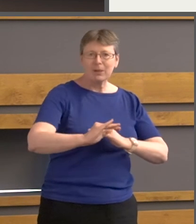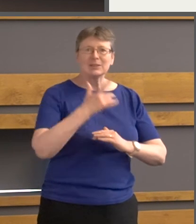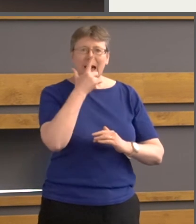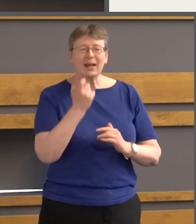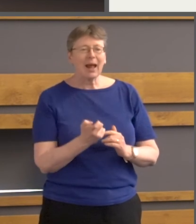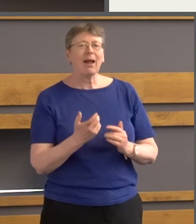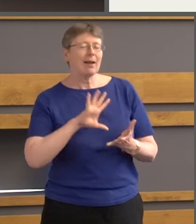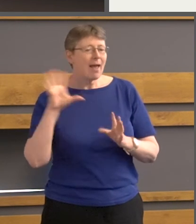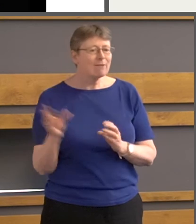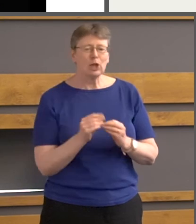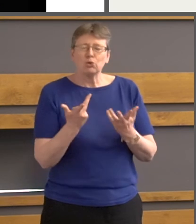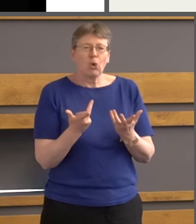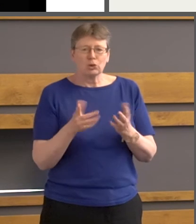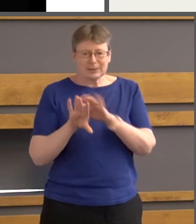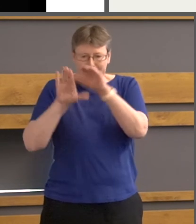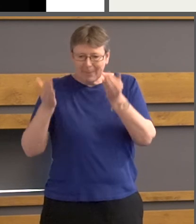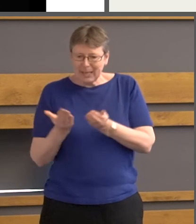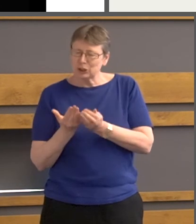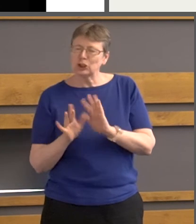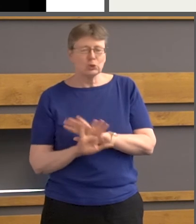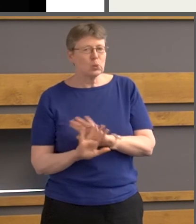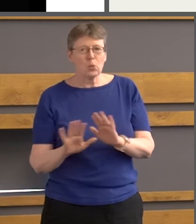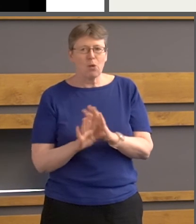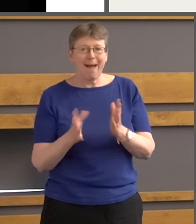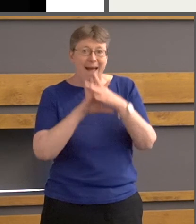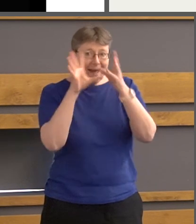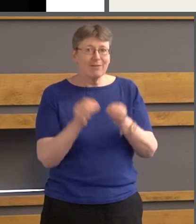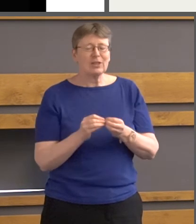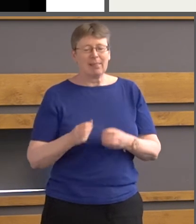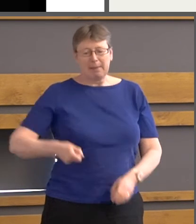not just packaging, not just jute bags.